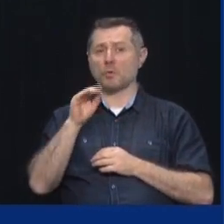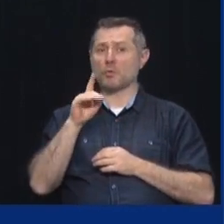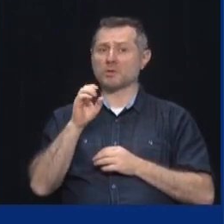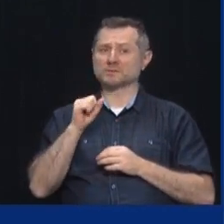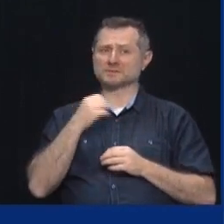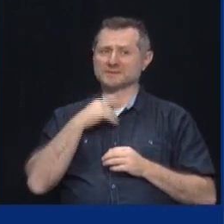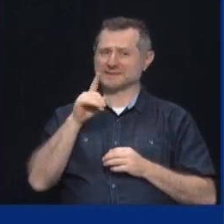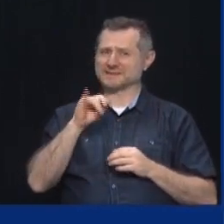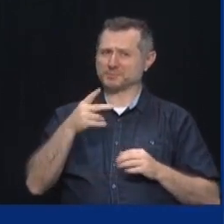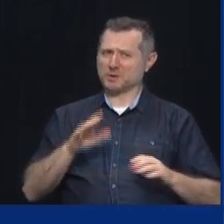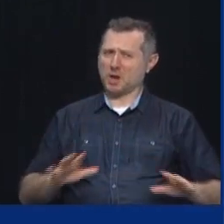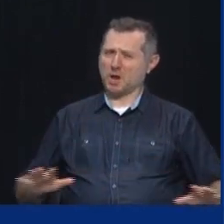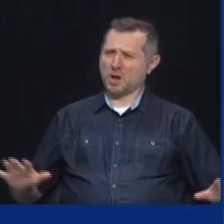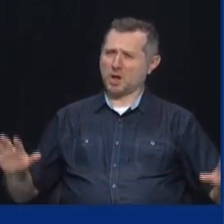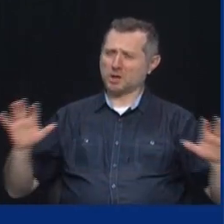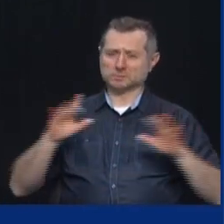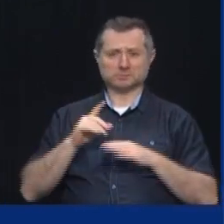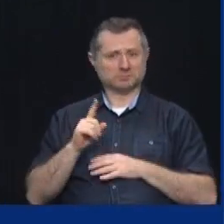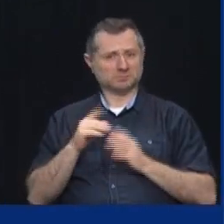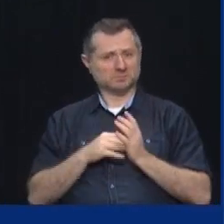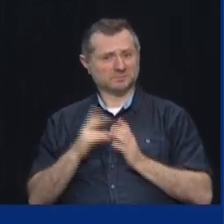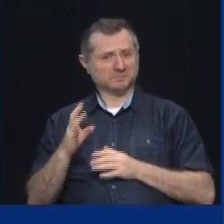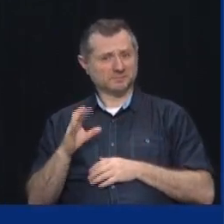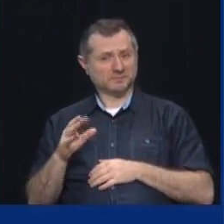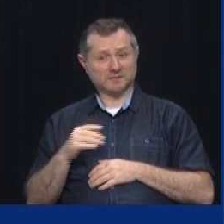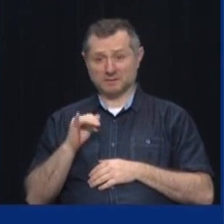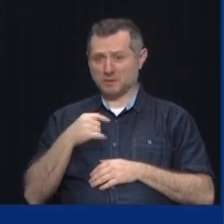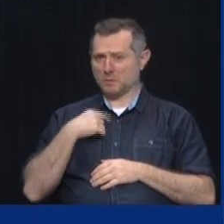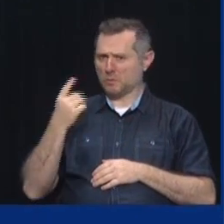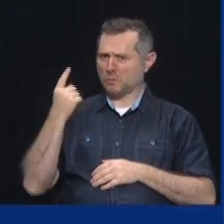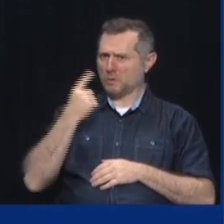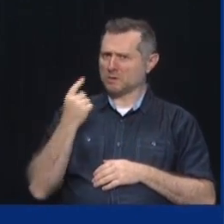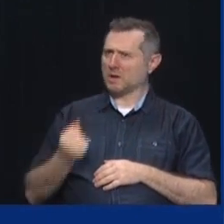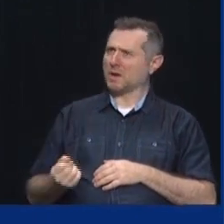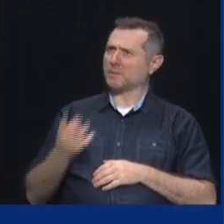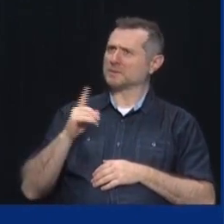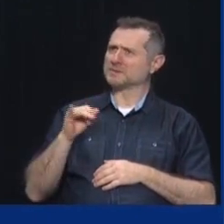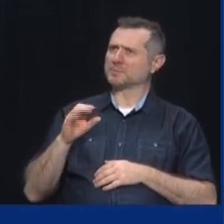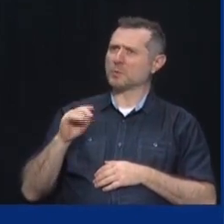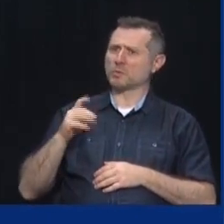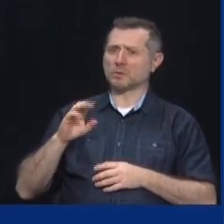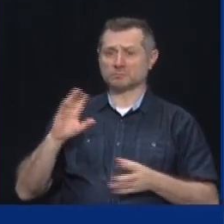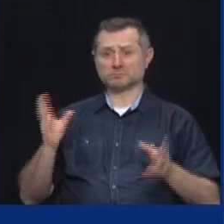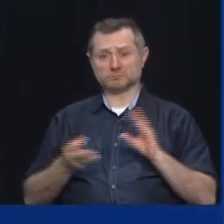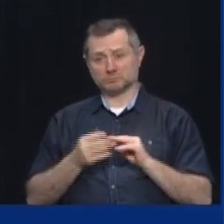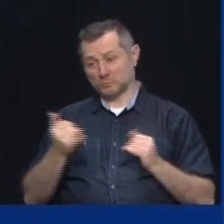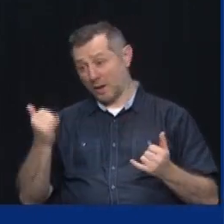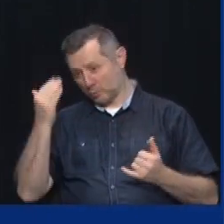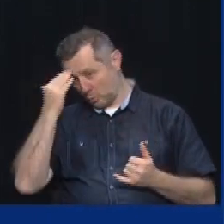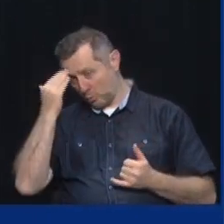ZIP CODES. WE HAVE 1700 ZIP CODES IN THE STATE OF NEW YORK, IF YOU